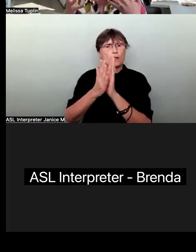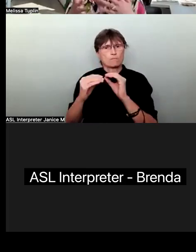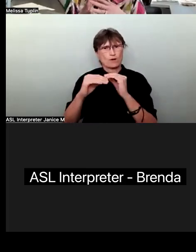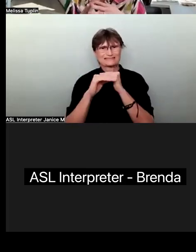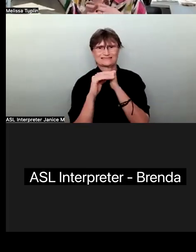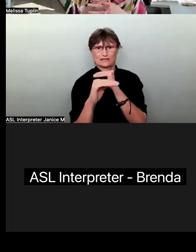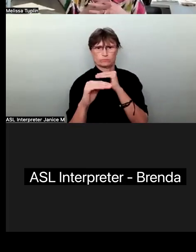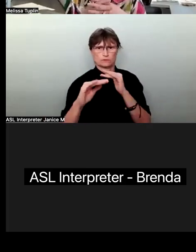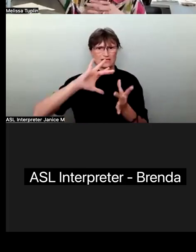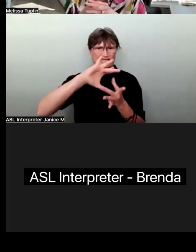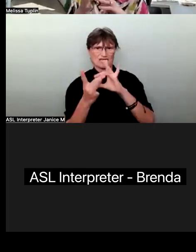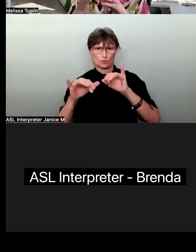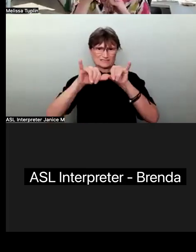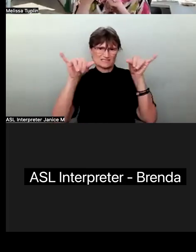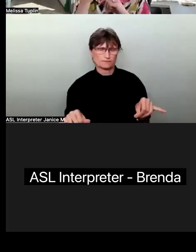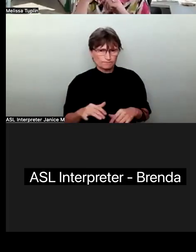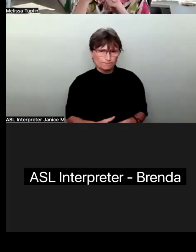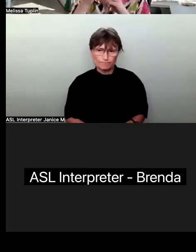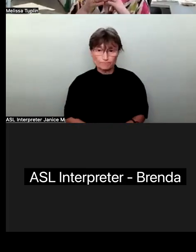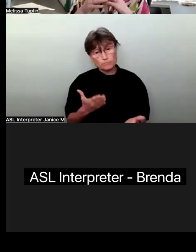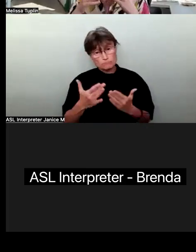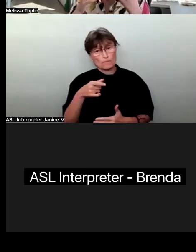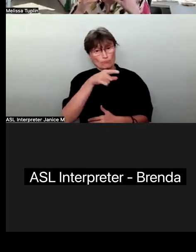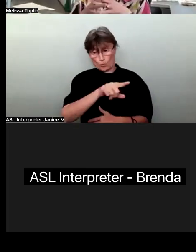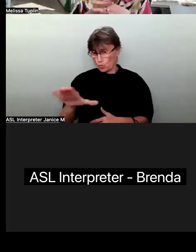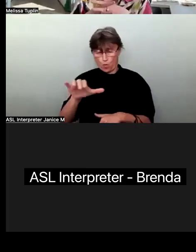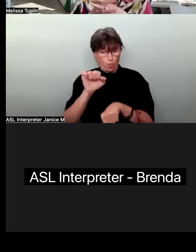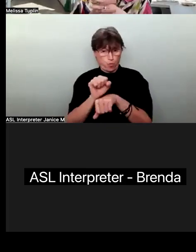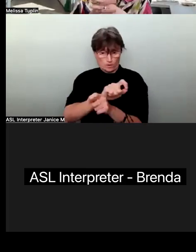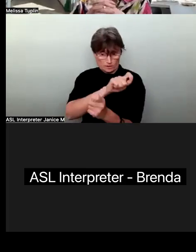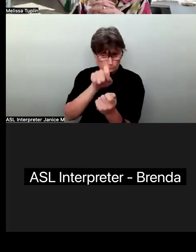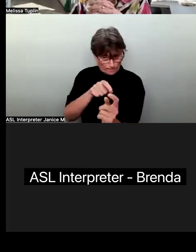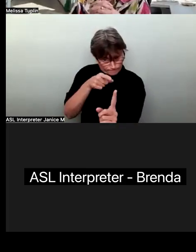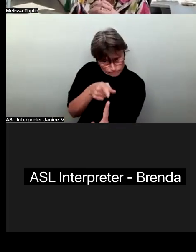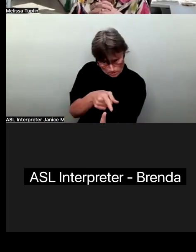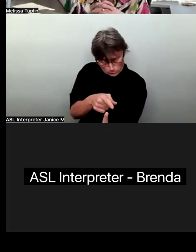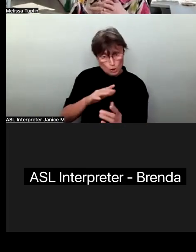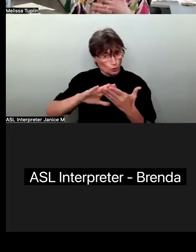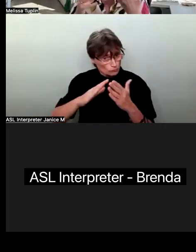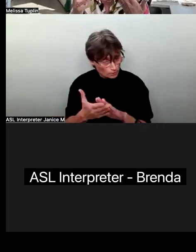So perhaps you work with a specific community or focus on a specific artistic